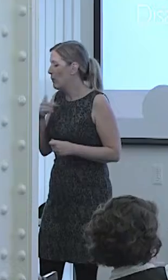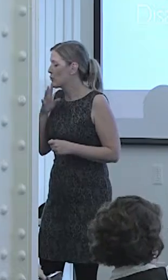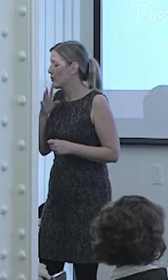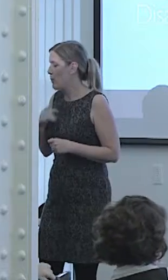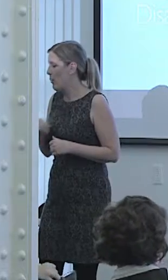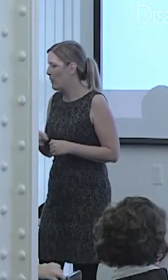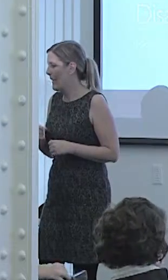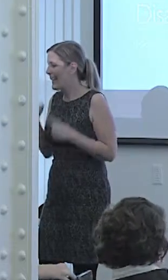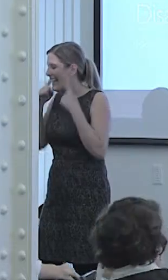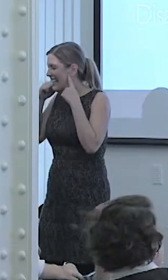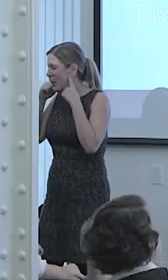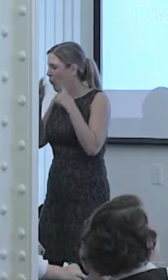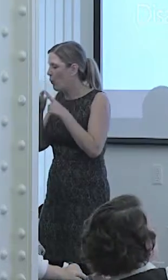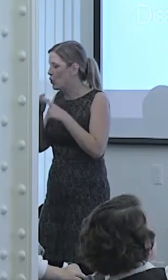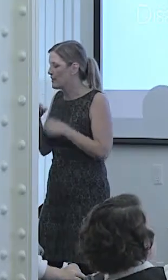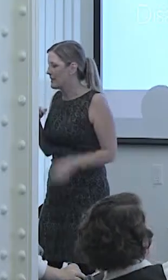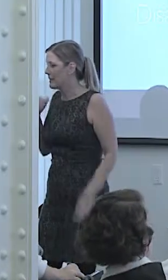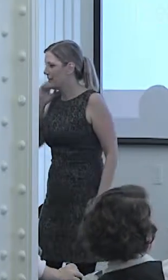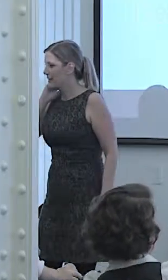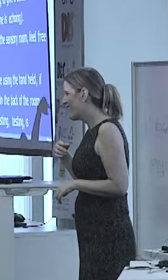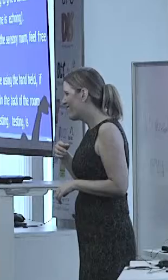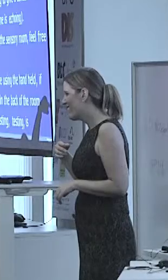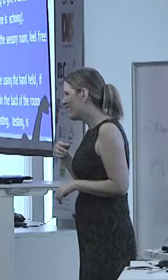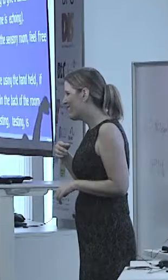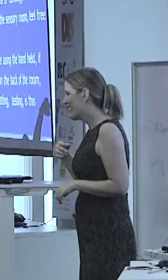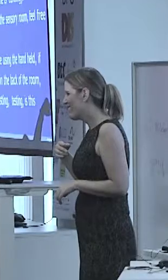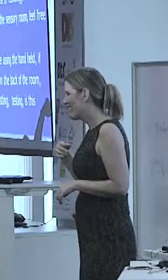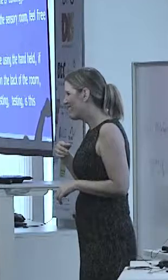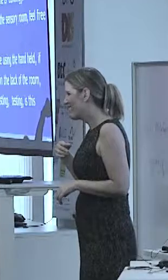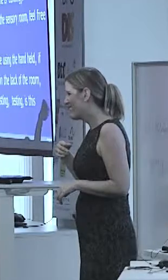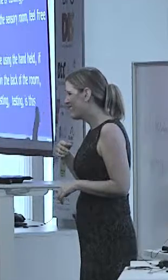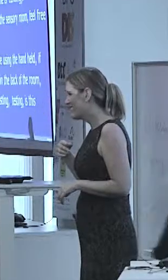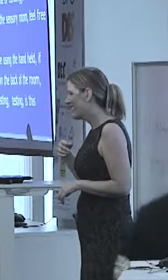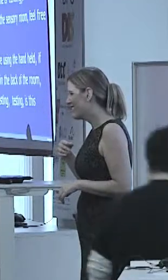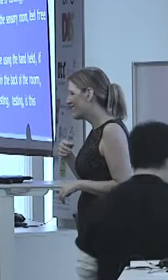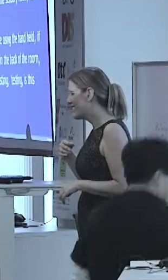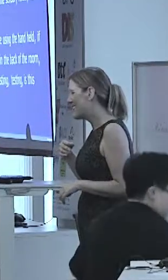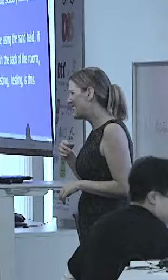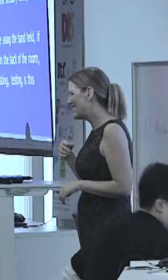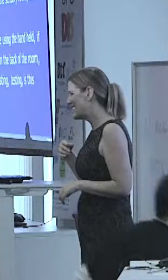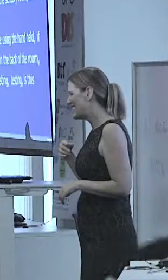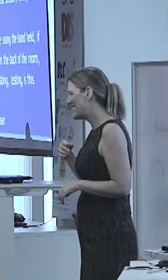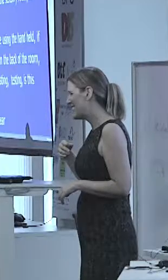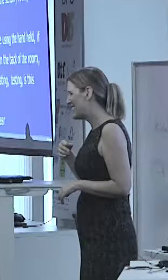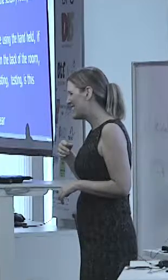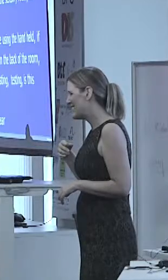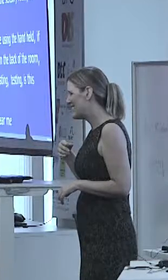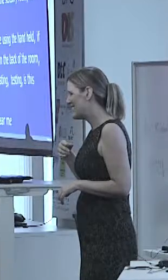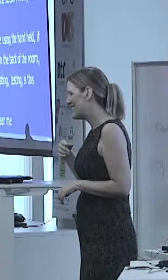Thank you everybody. Can everybody hear me? [Audience Member] That's too loud. Okay.